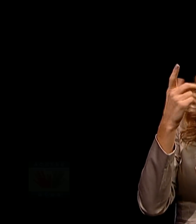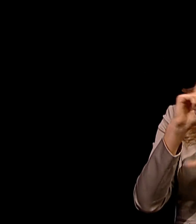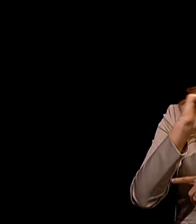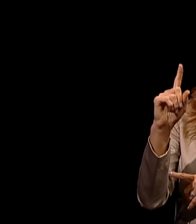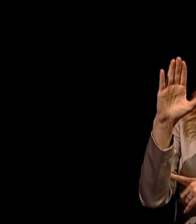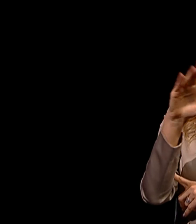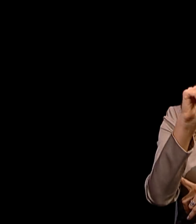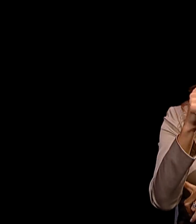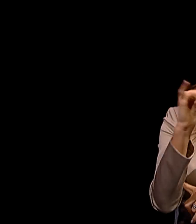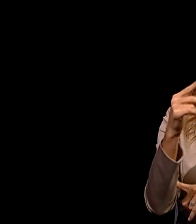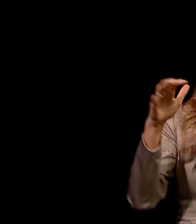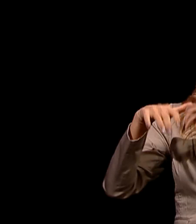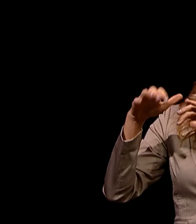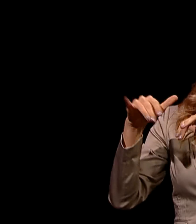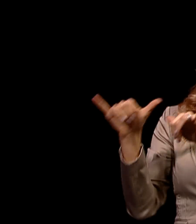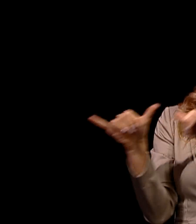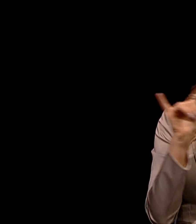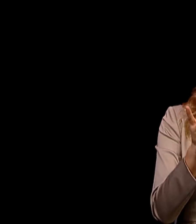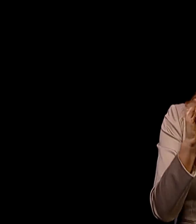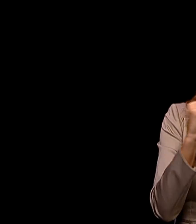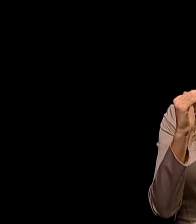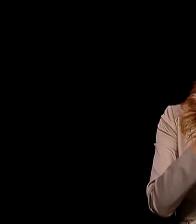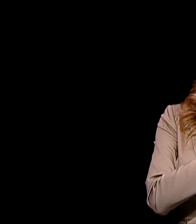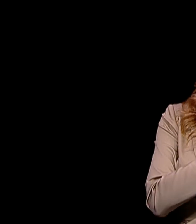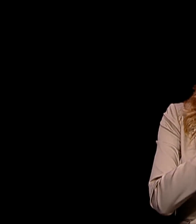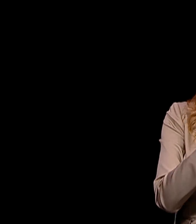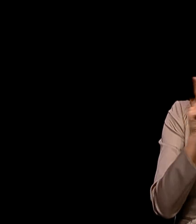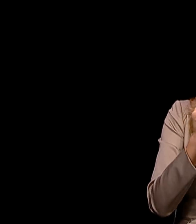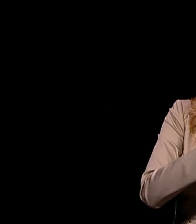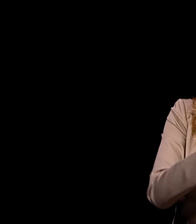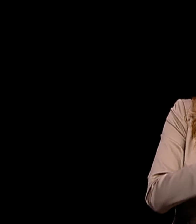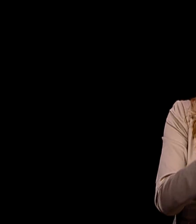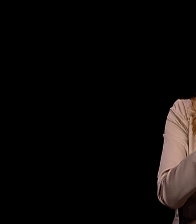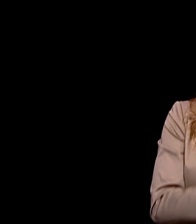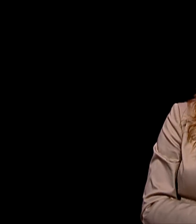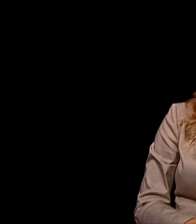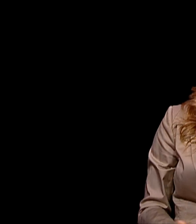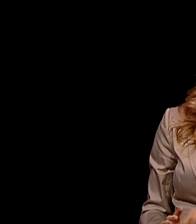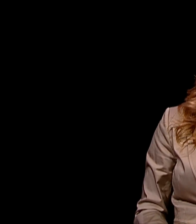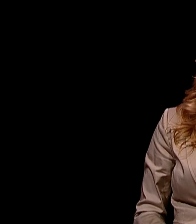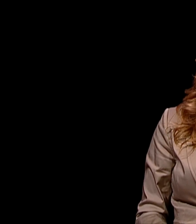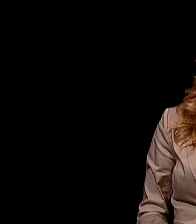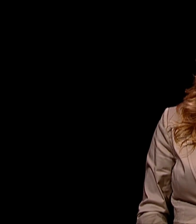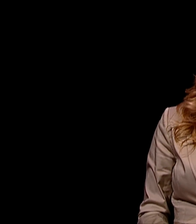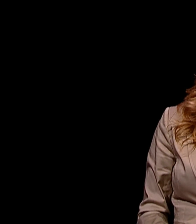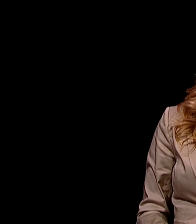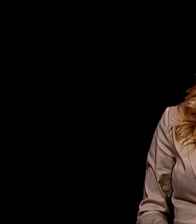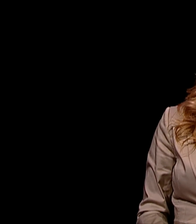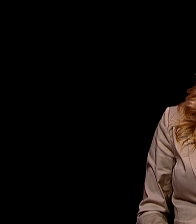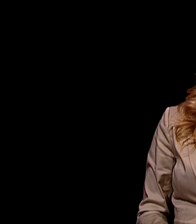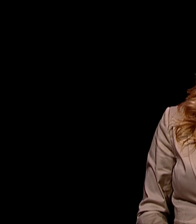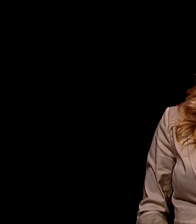So is blogging equally accountable as journalism?